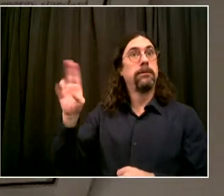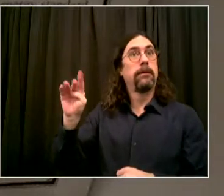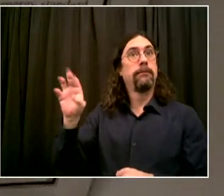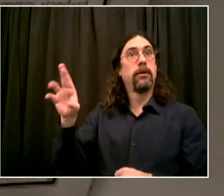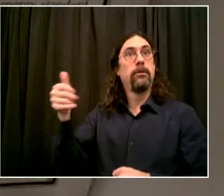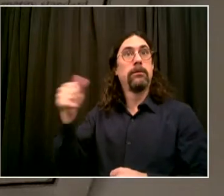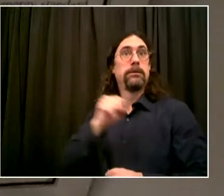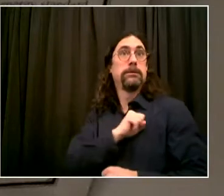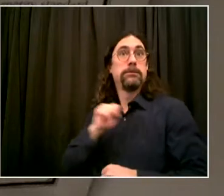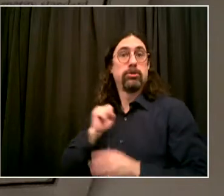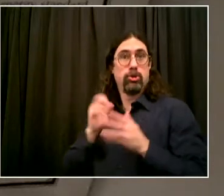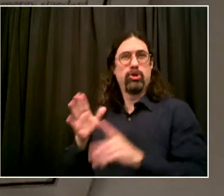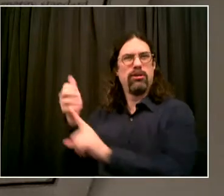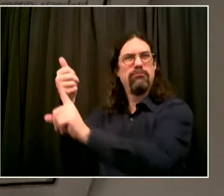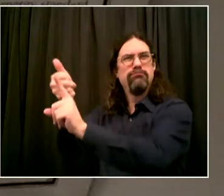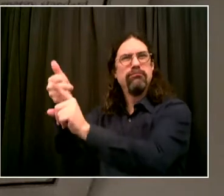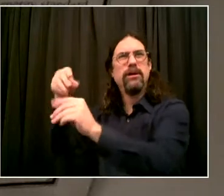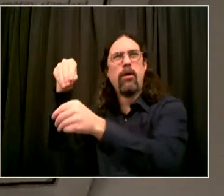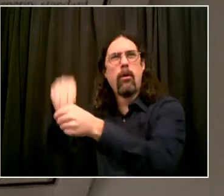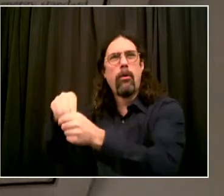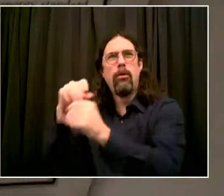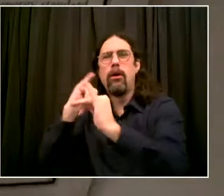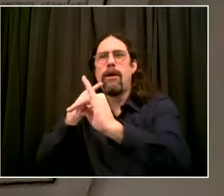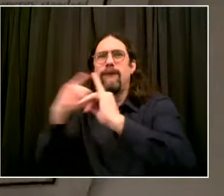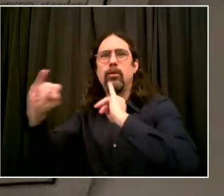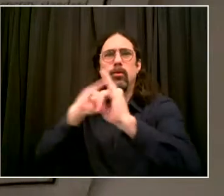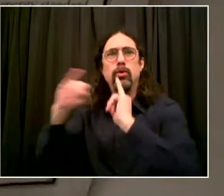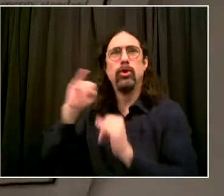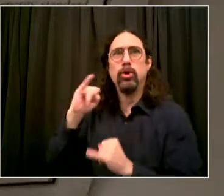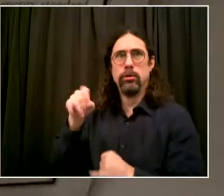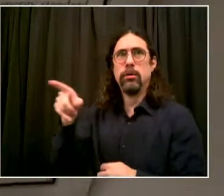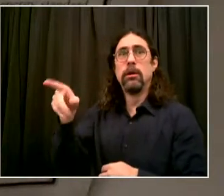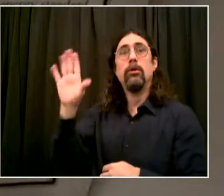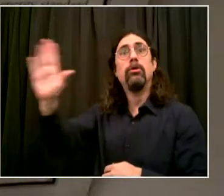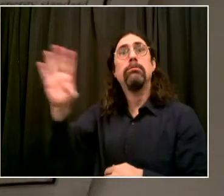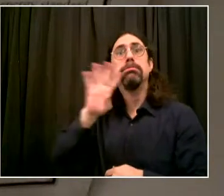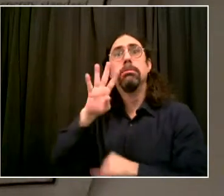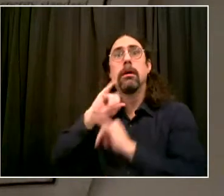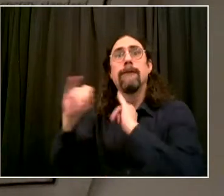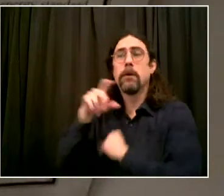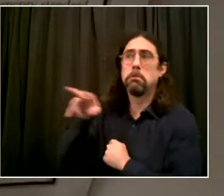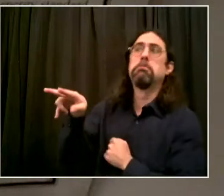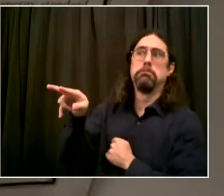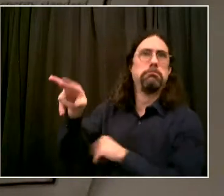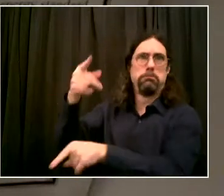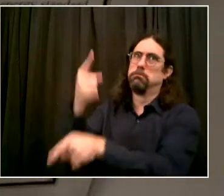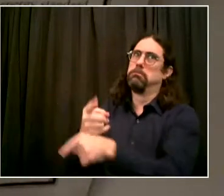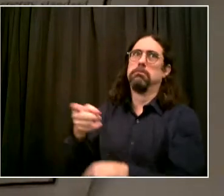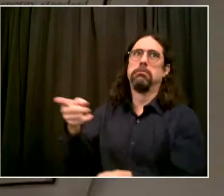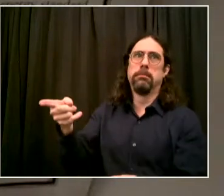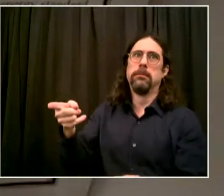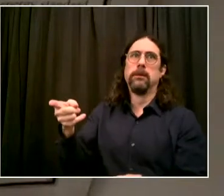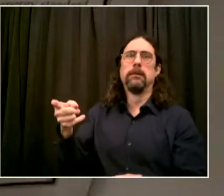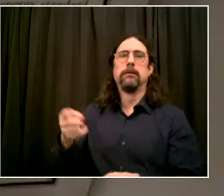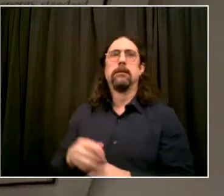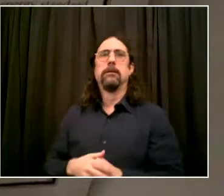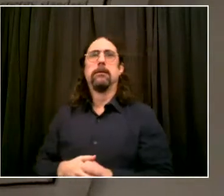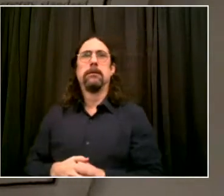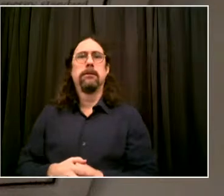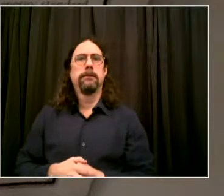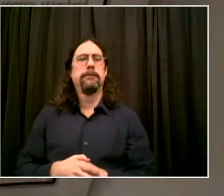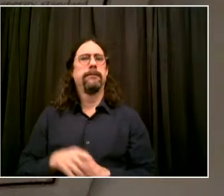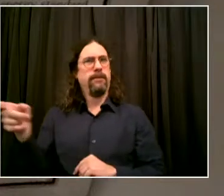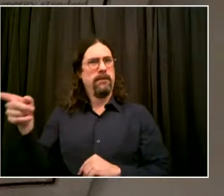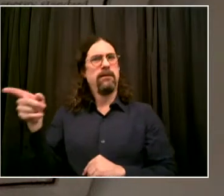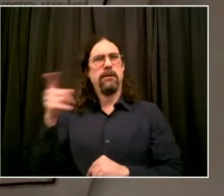INDUSTRY GAVE A